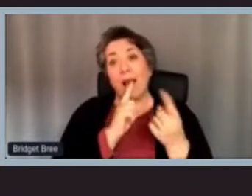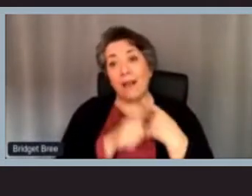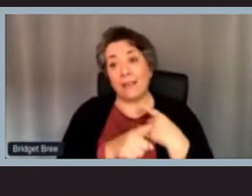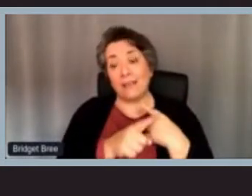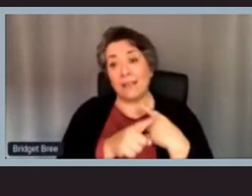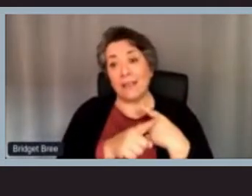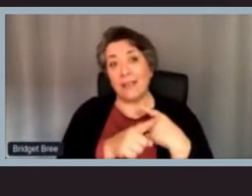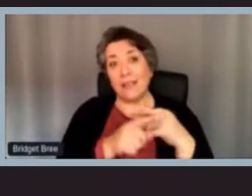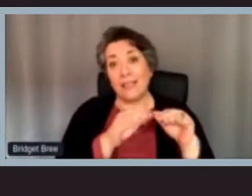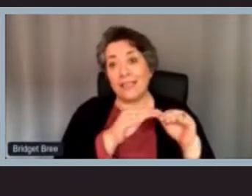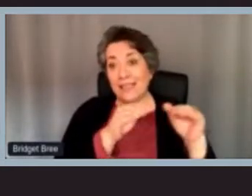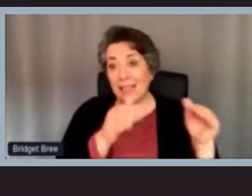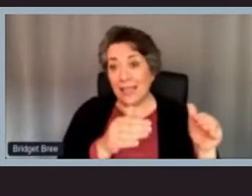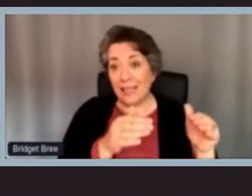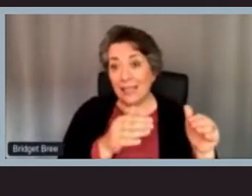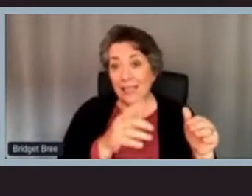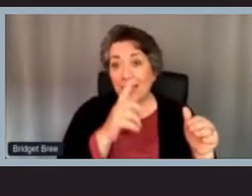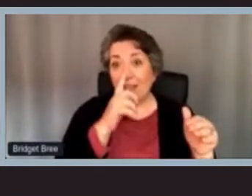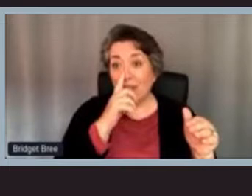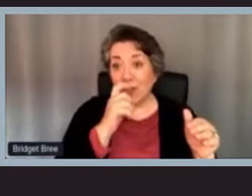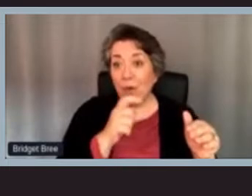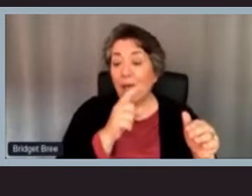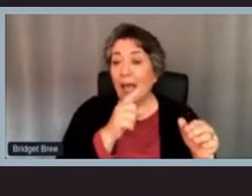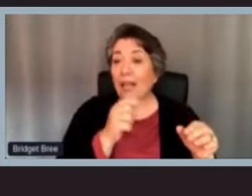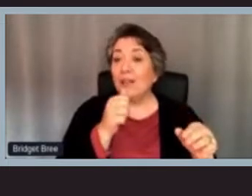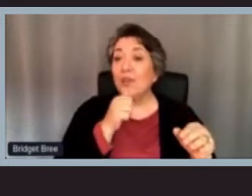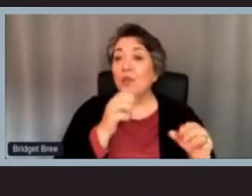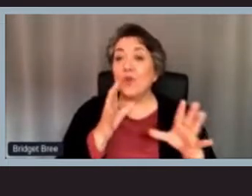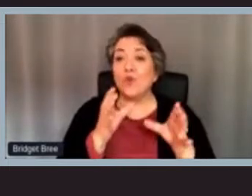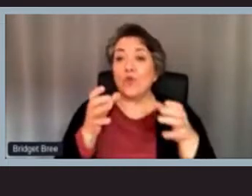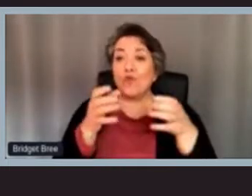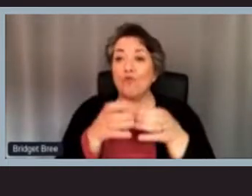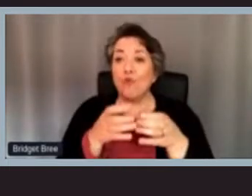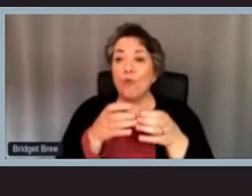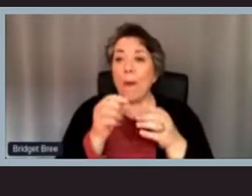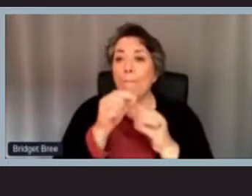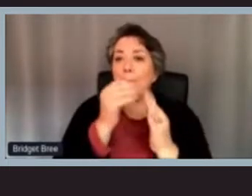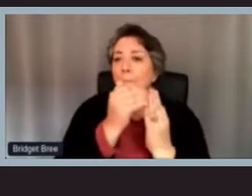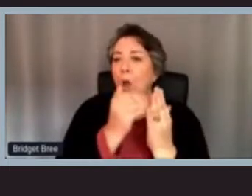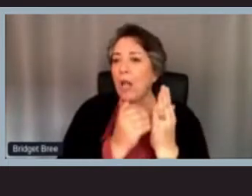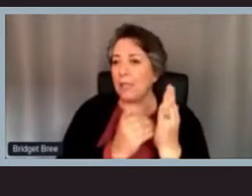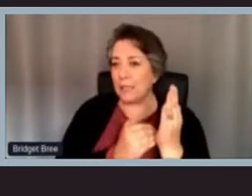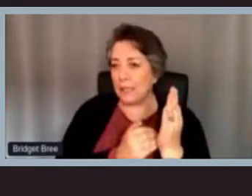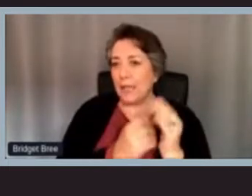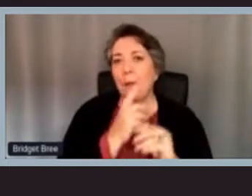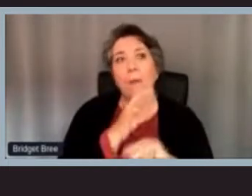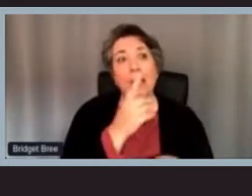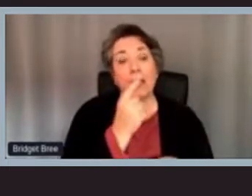using an admin tool called Group Policy. They didn’t give me a step by step, but just knowing it was possible meant I could